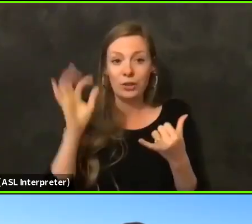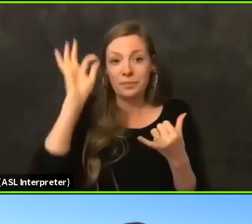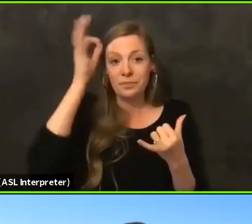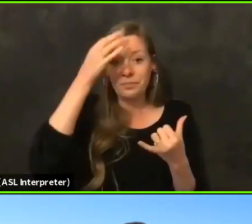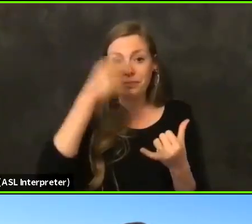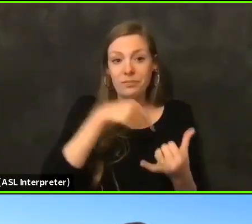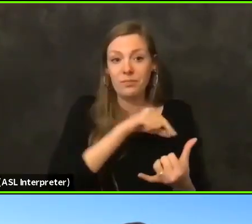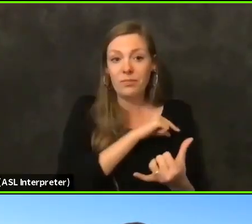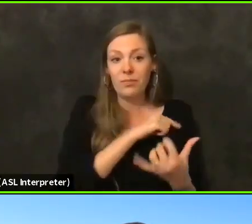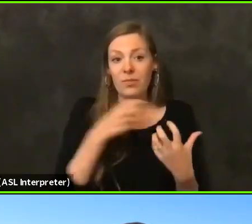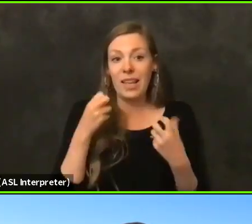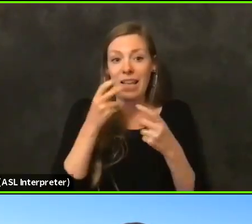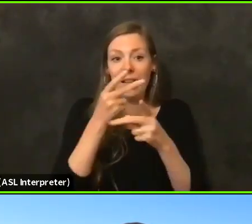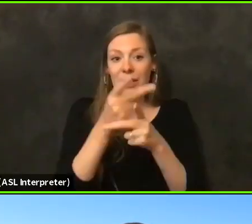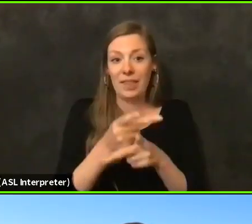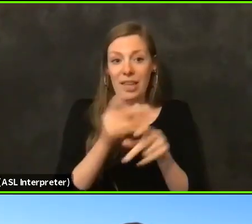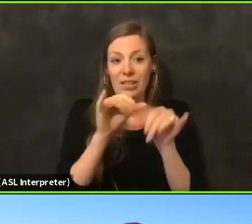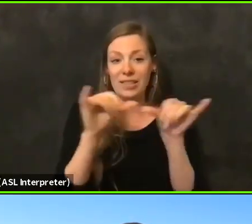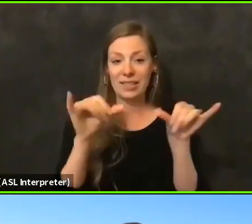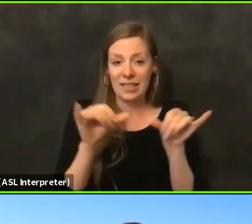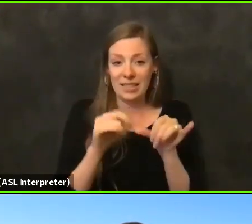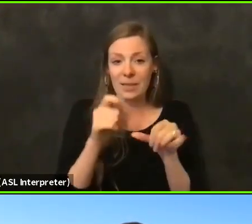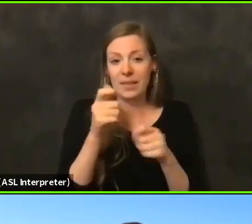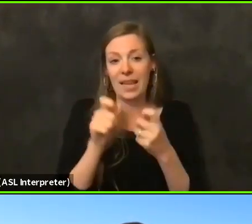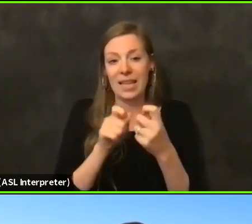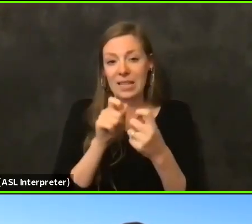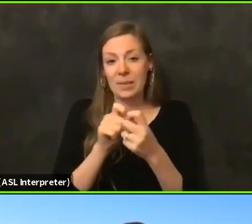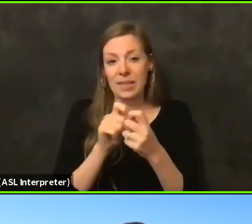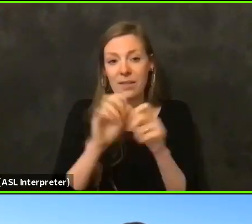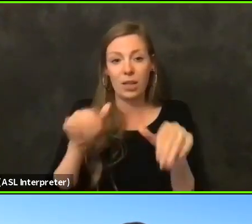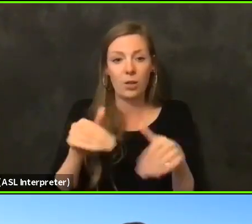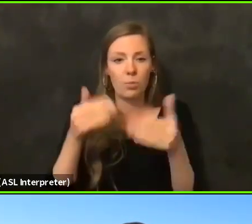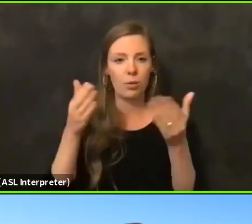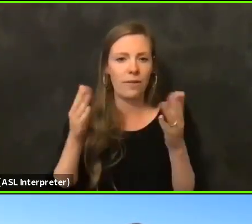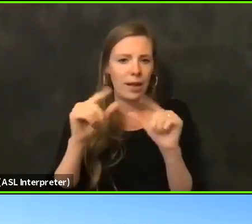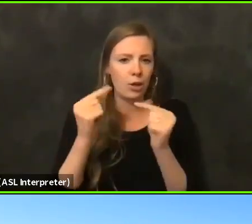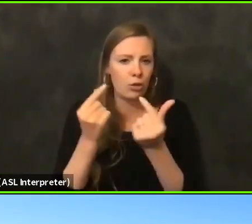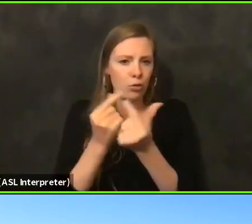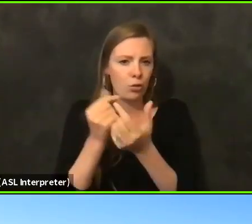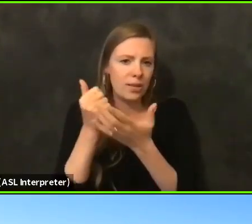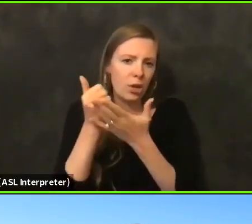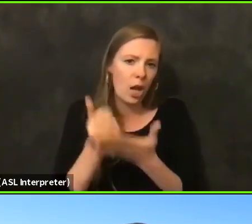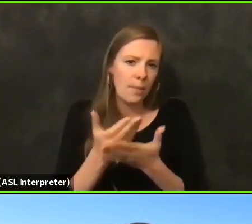care systems and certain provider groups that are helping with things like